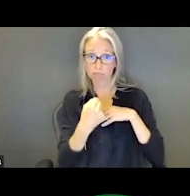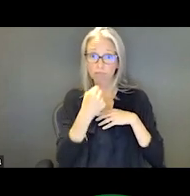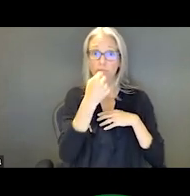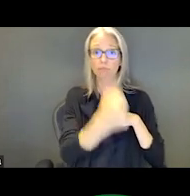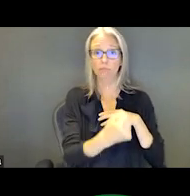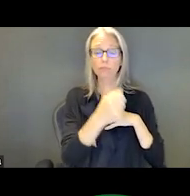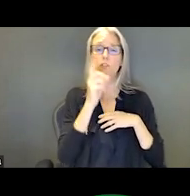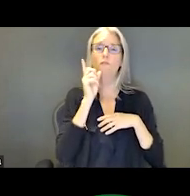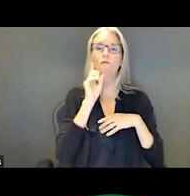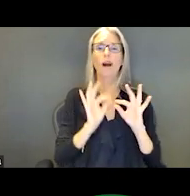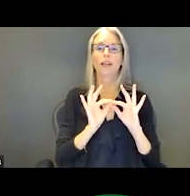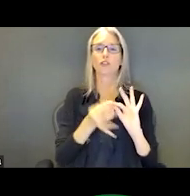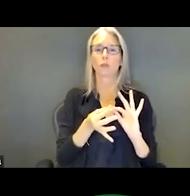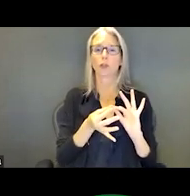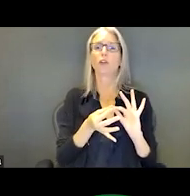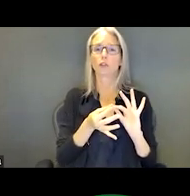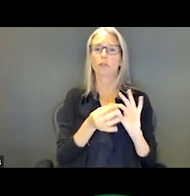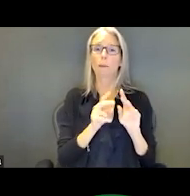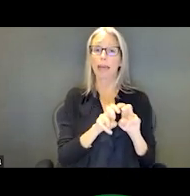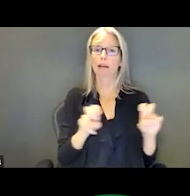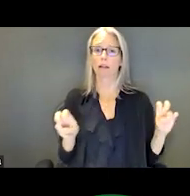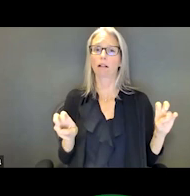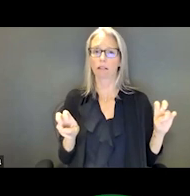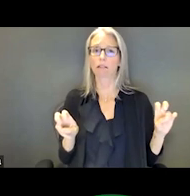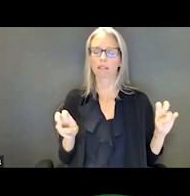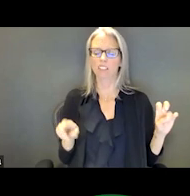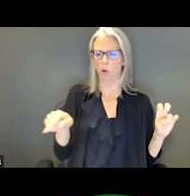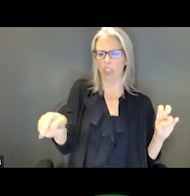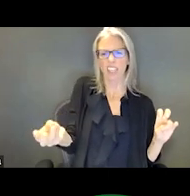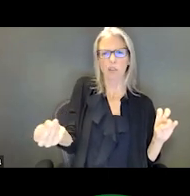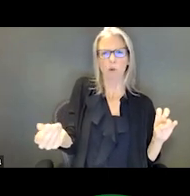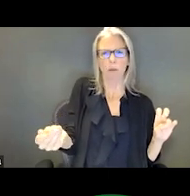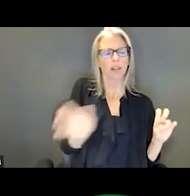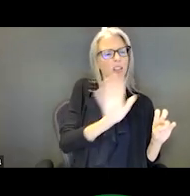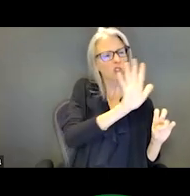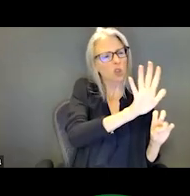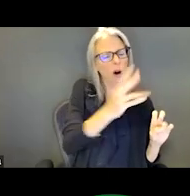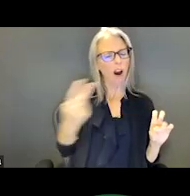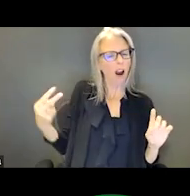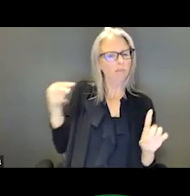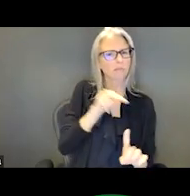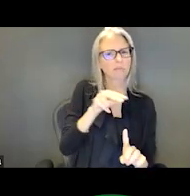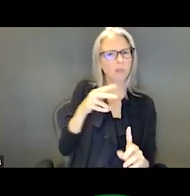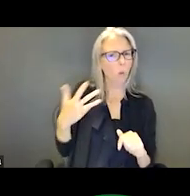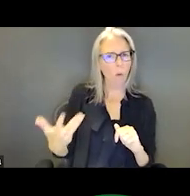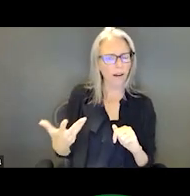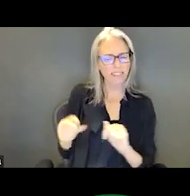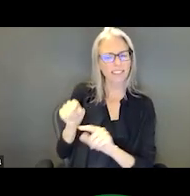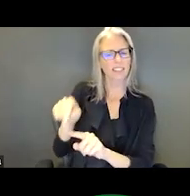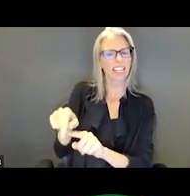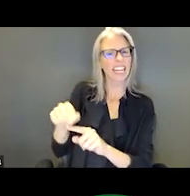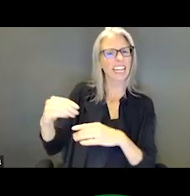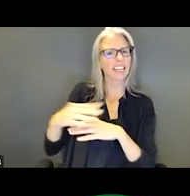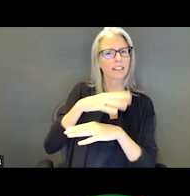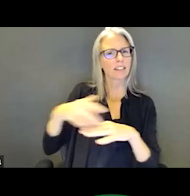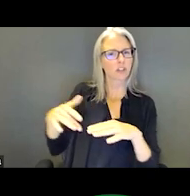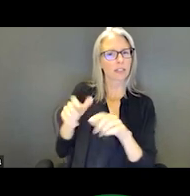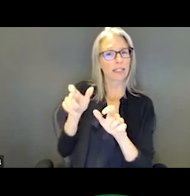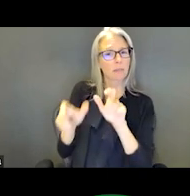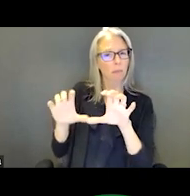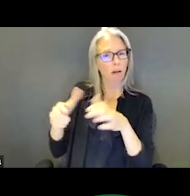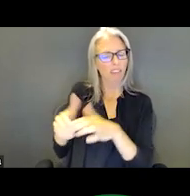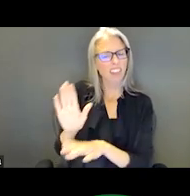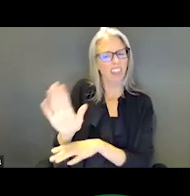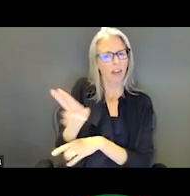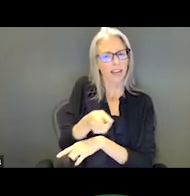And the history with the indigenous peoples. And, and the fact that we can go to various